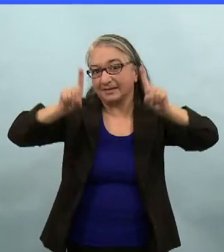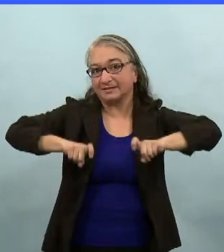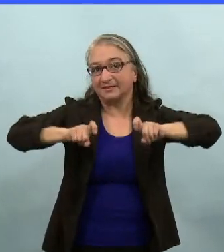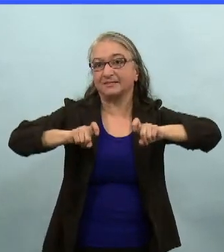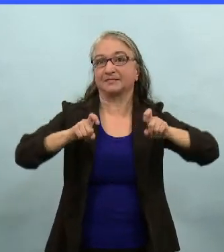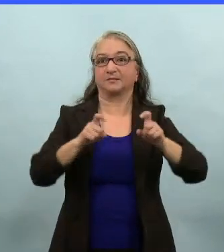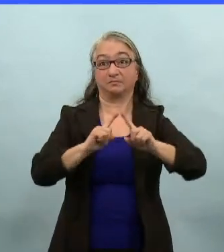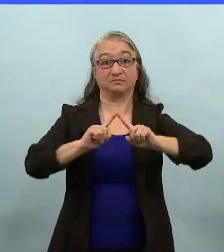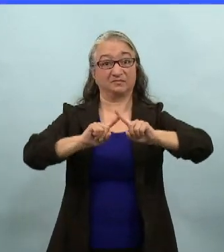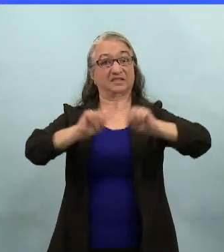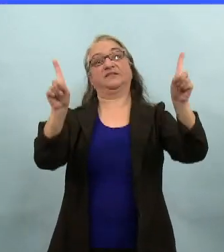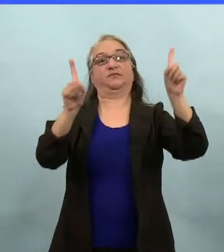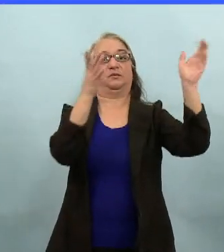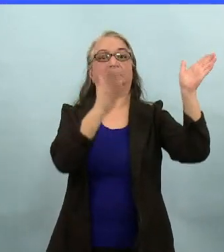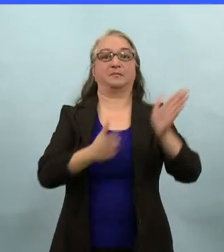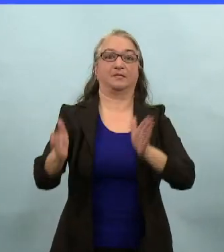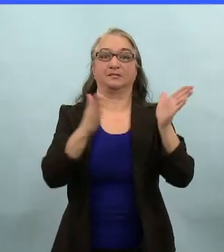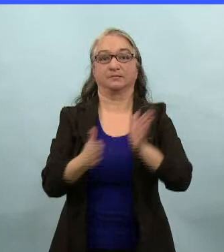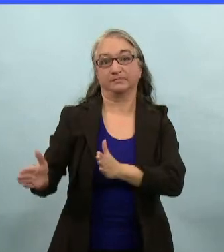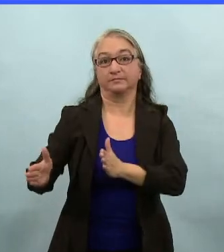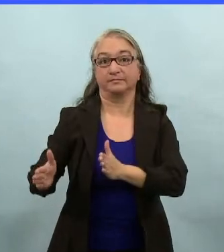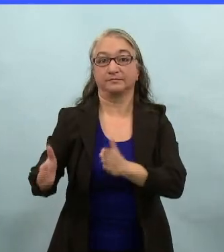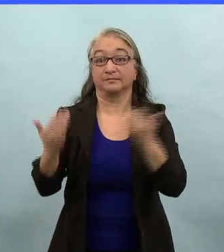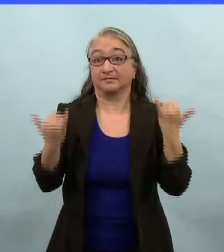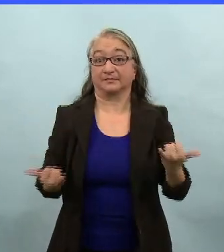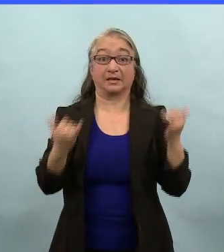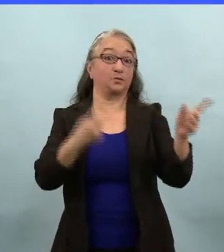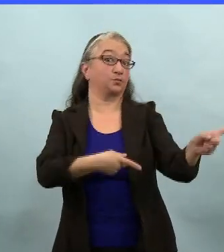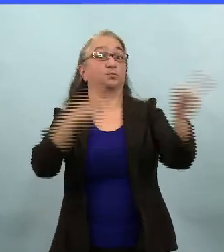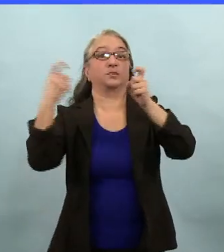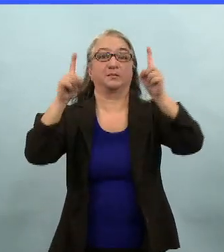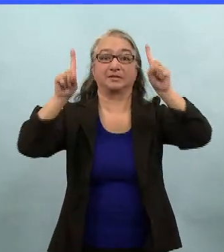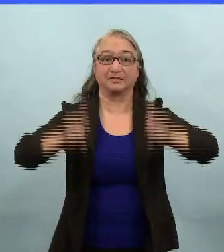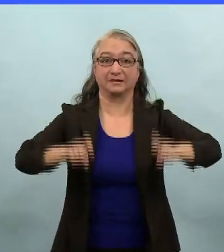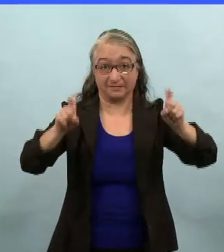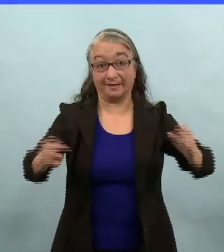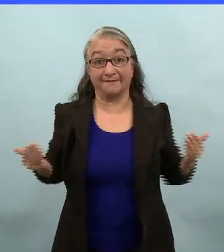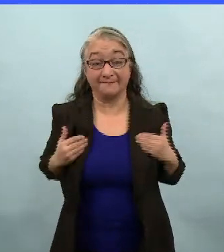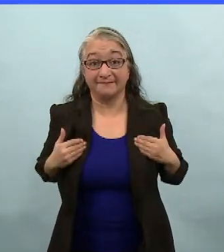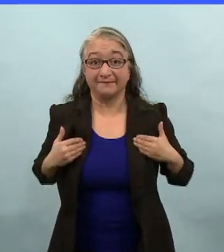to deal with this virus that is circulating widely within the community uh so so we are